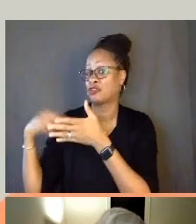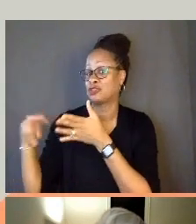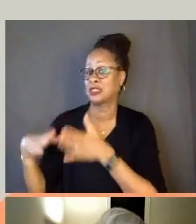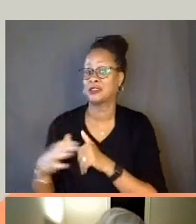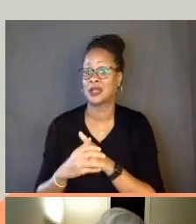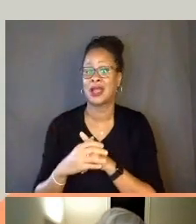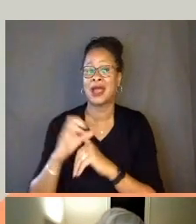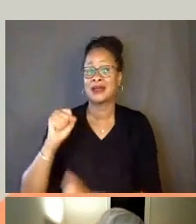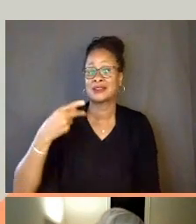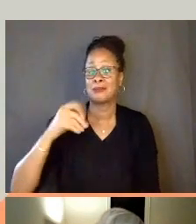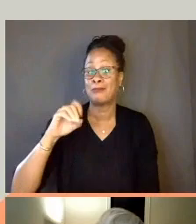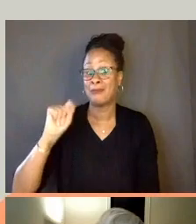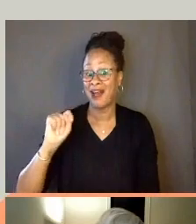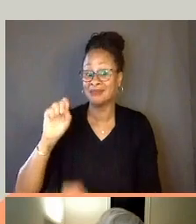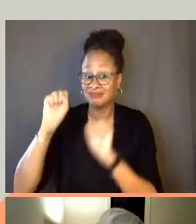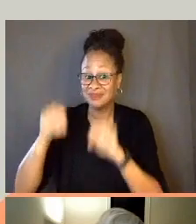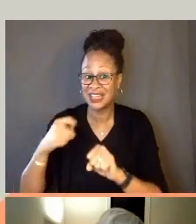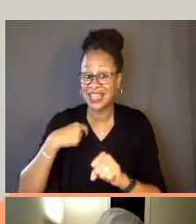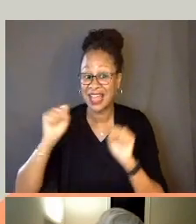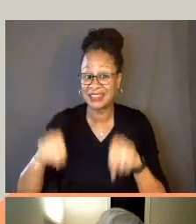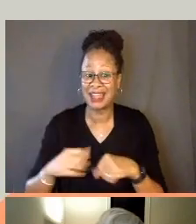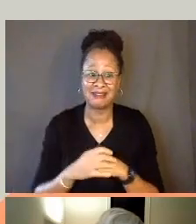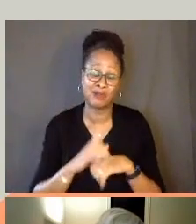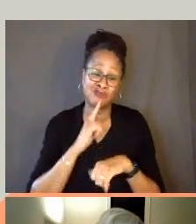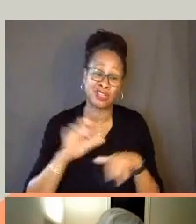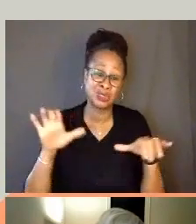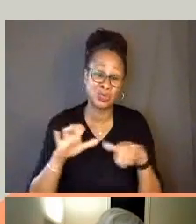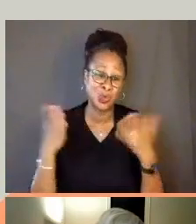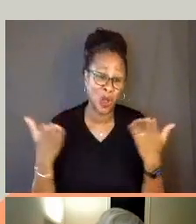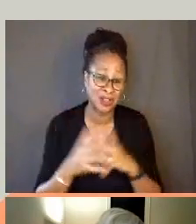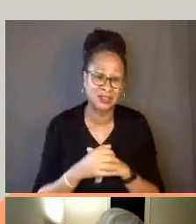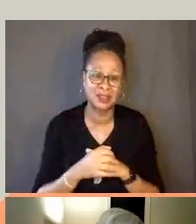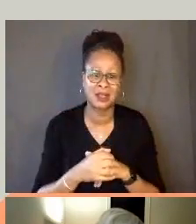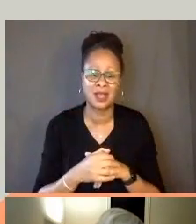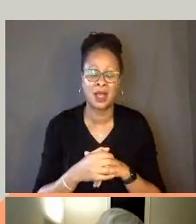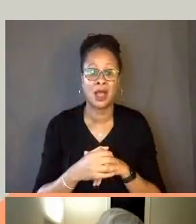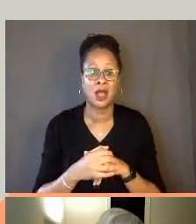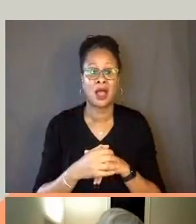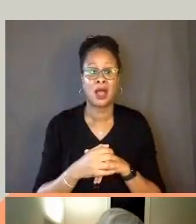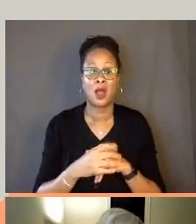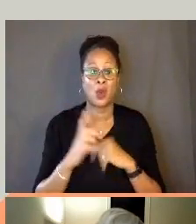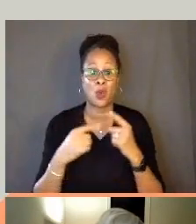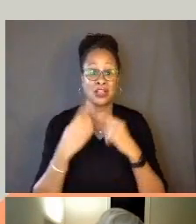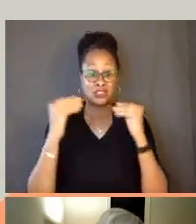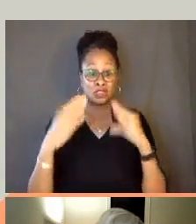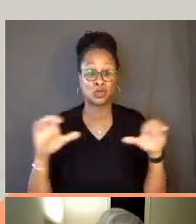Yes, I can, but what good is it really going to do me. When a teacher is doing moves, and it's spatial,